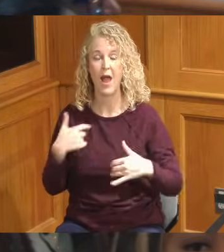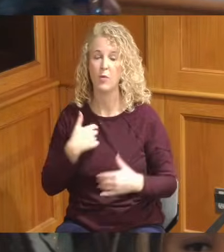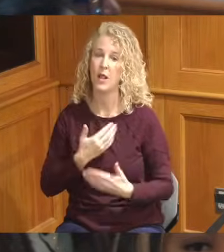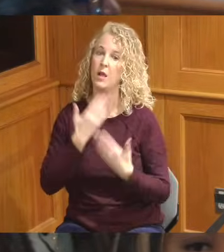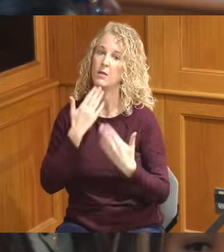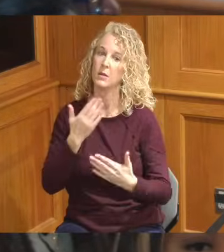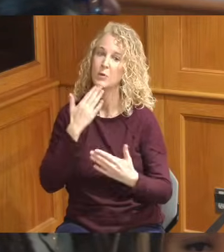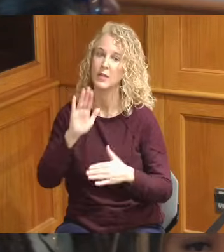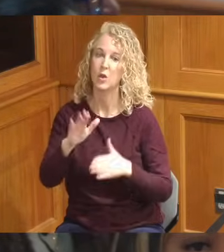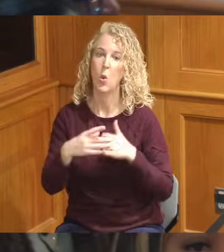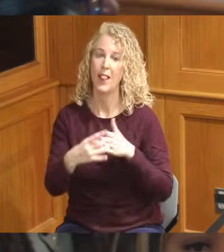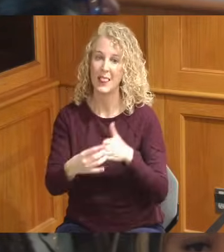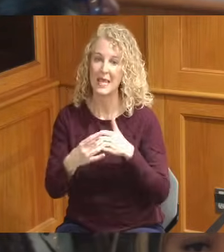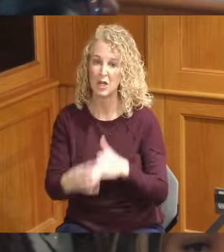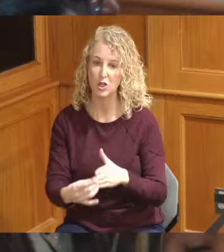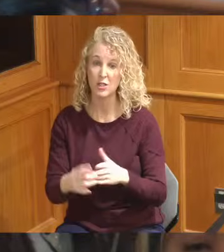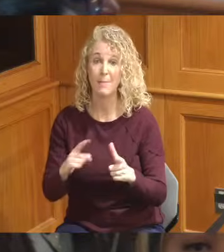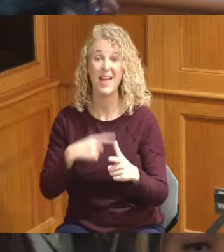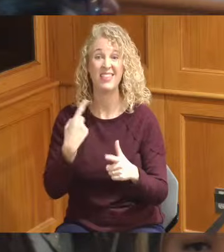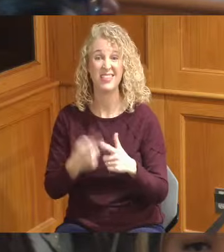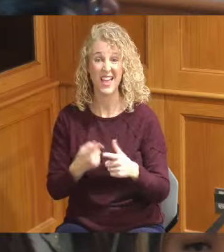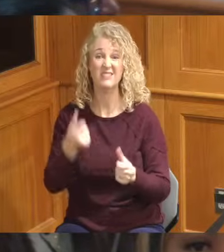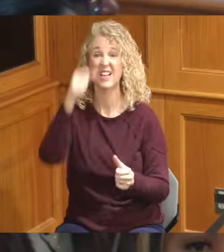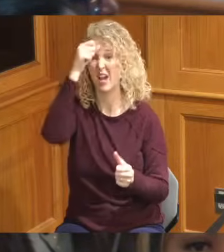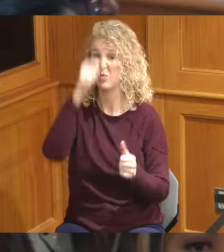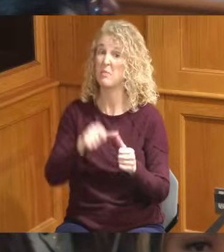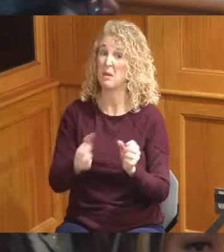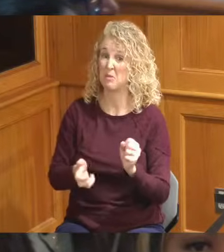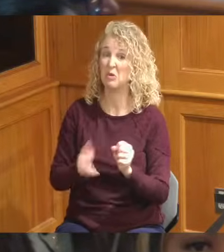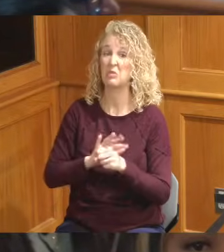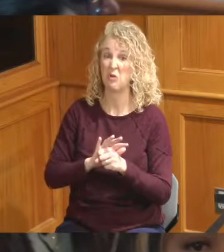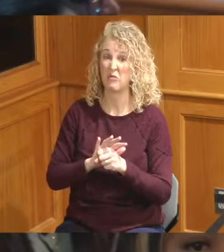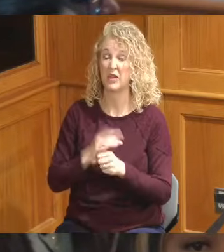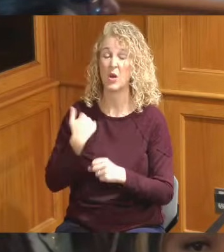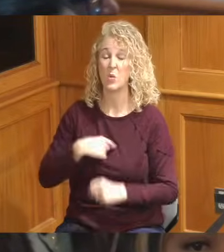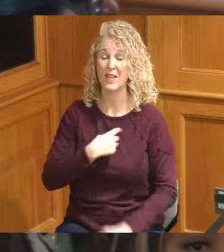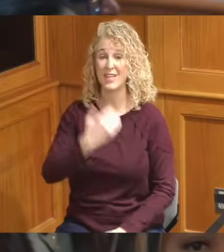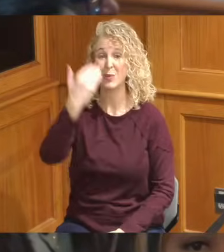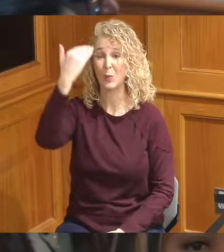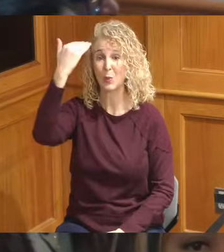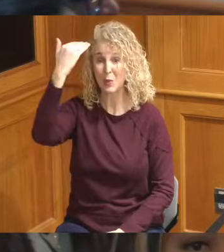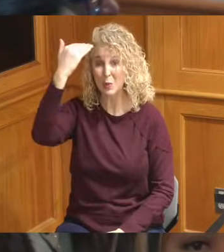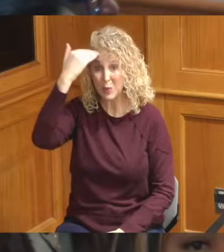for that leadership and then Covid was the second one where we knew we had a dearth of